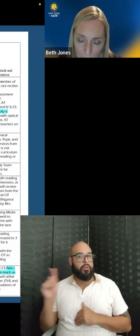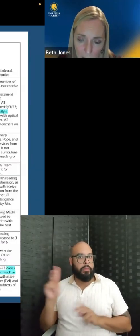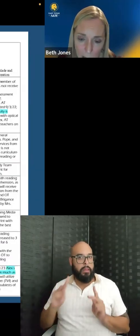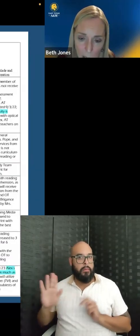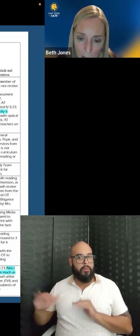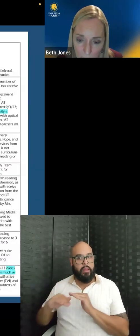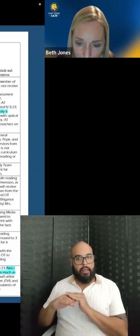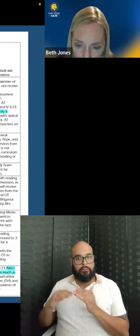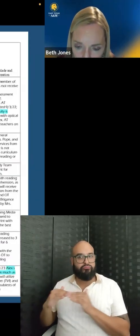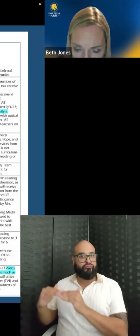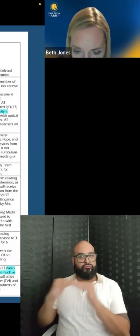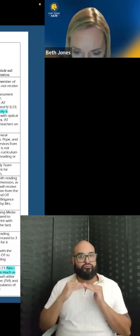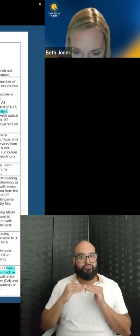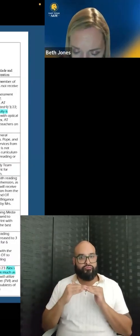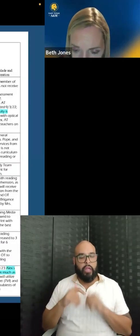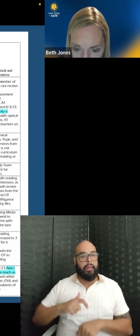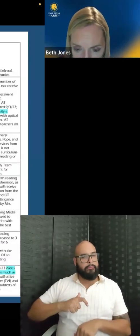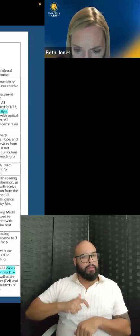And then, you know, on to,